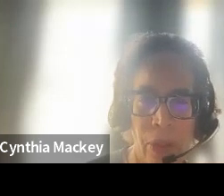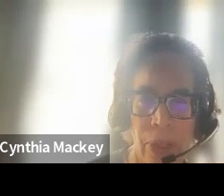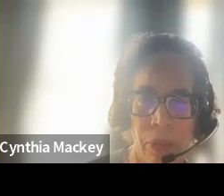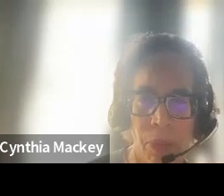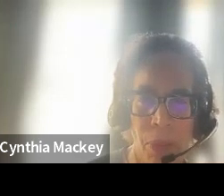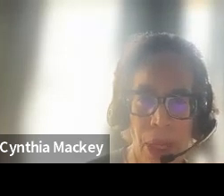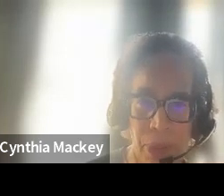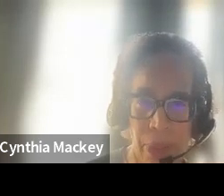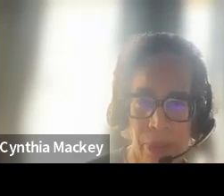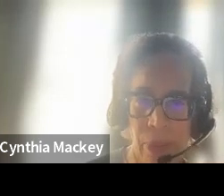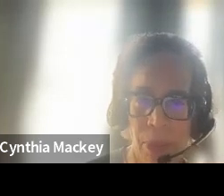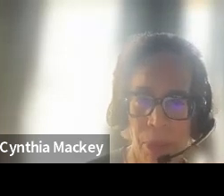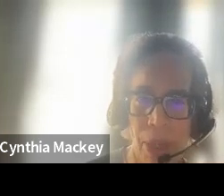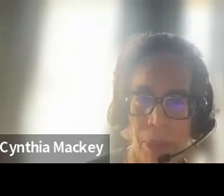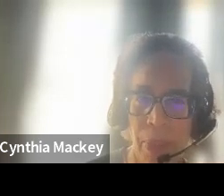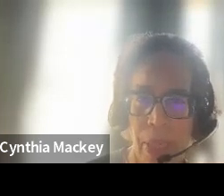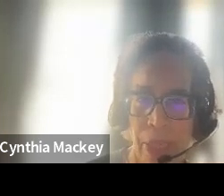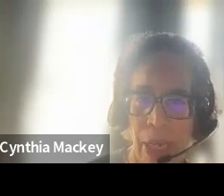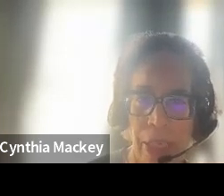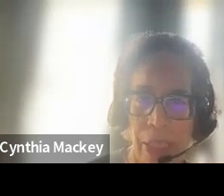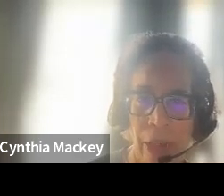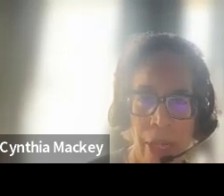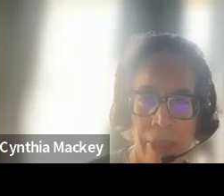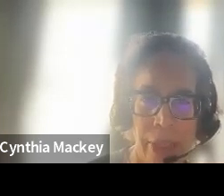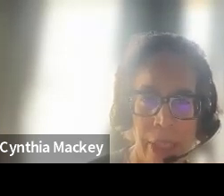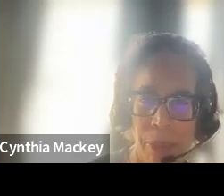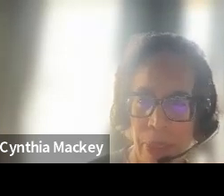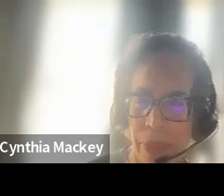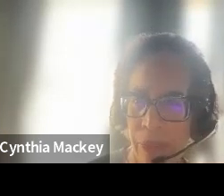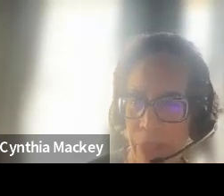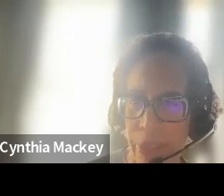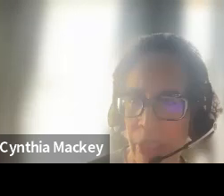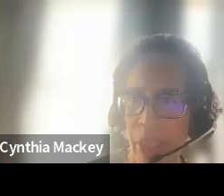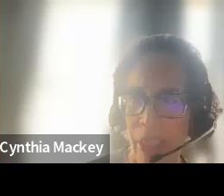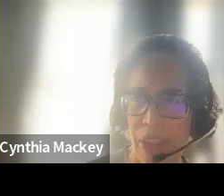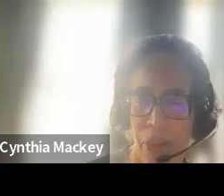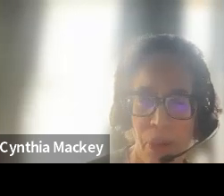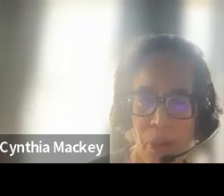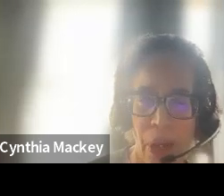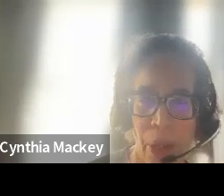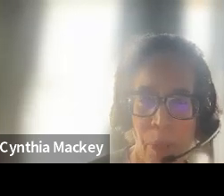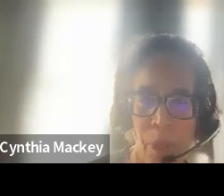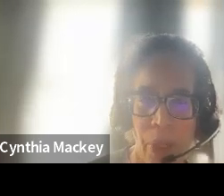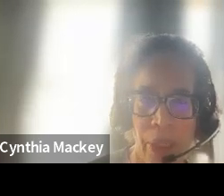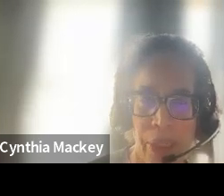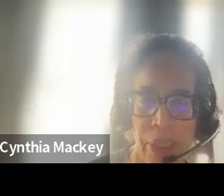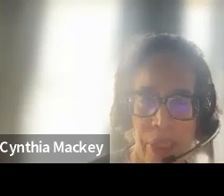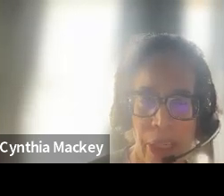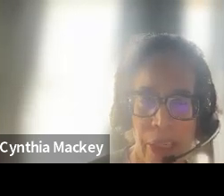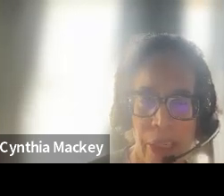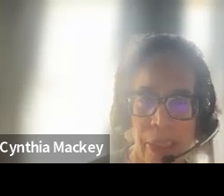Oakland where my mom lives. So my mom at 90 now has gigabits service. So it's sonic does